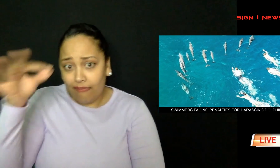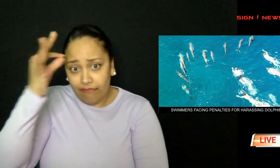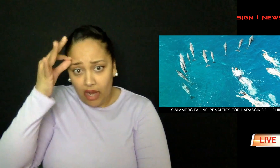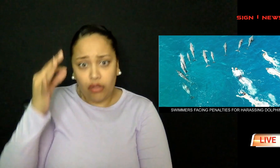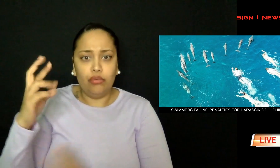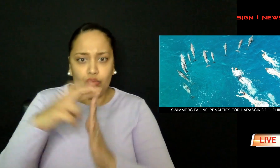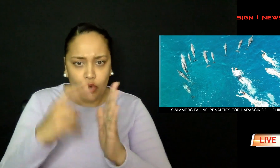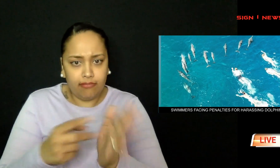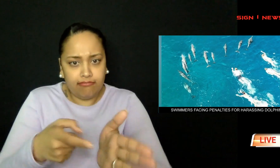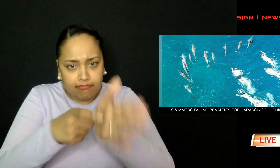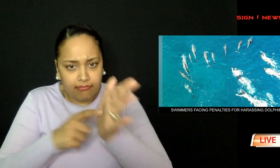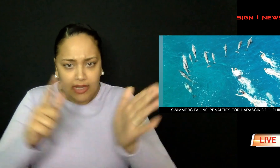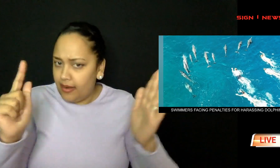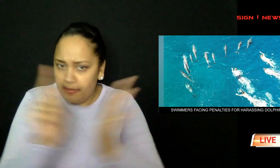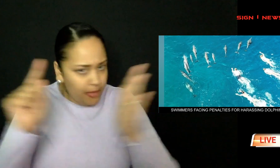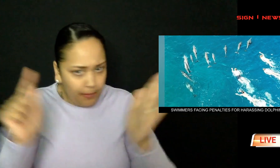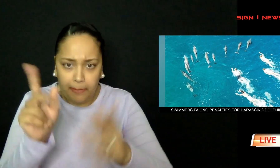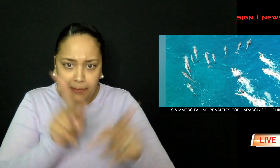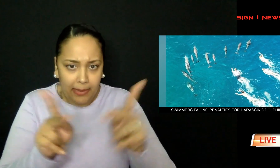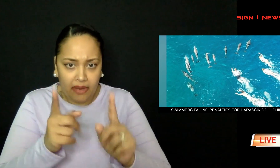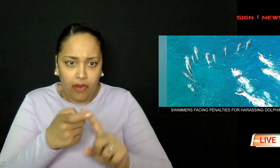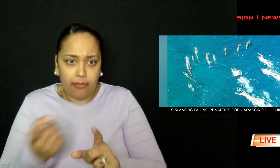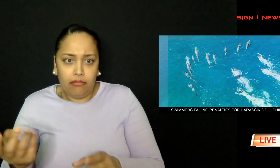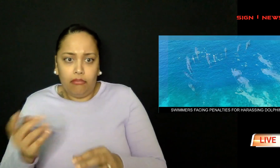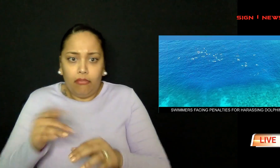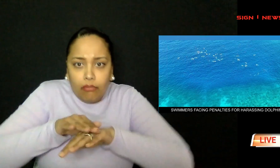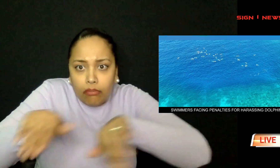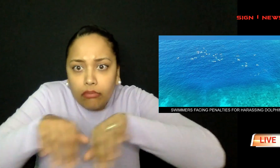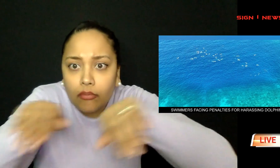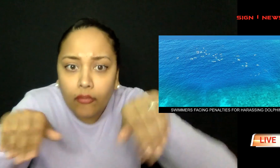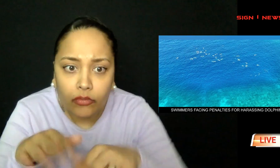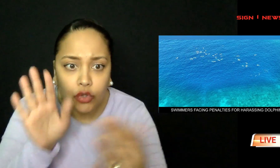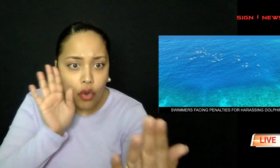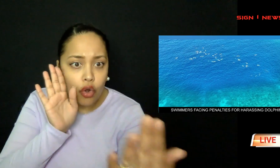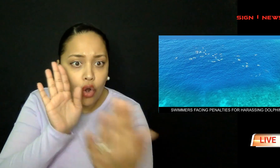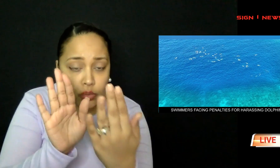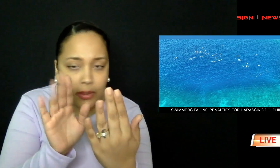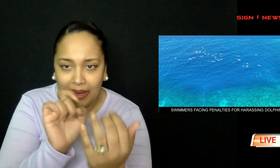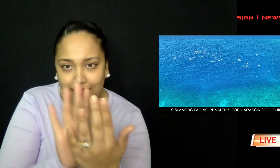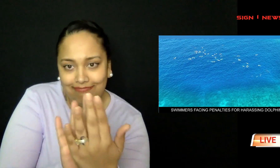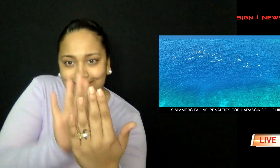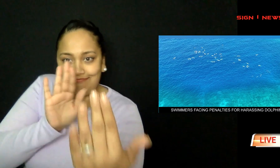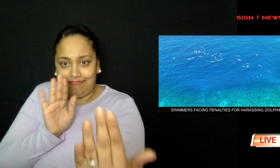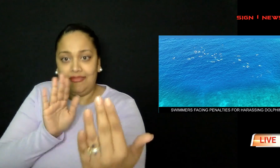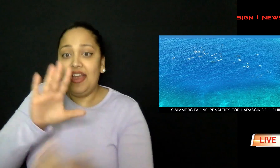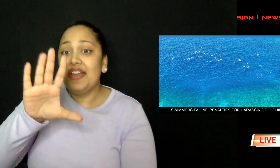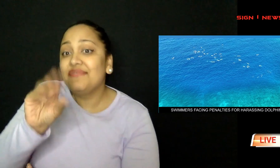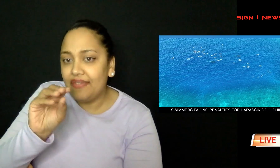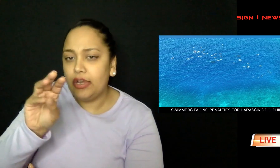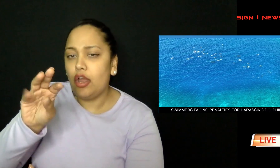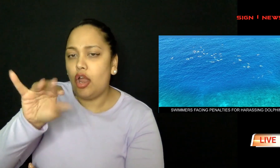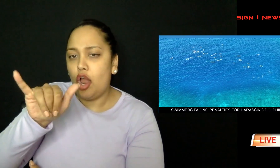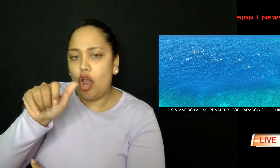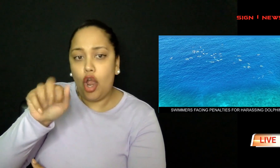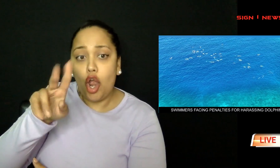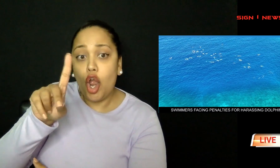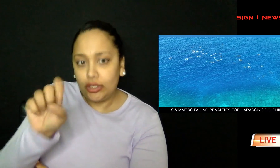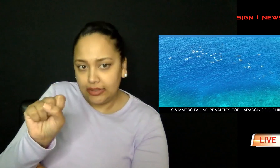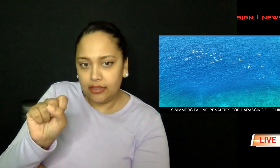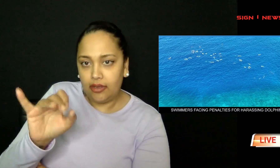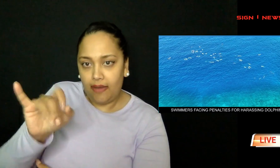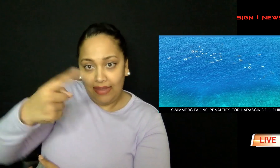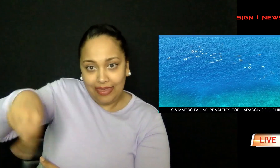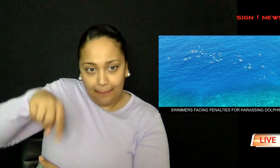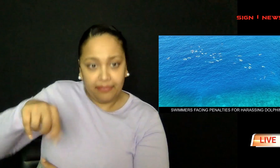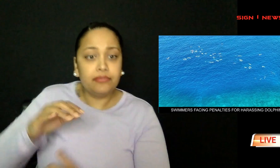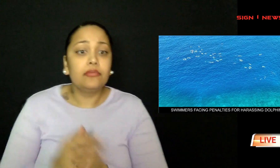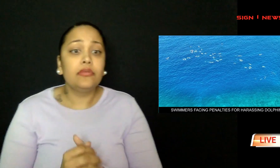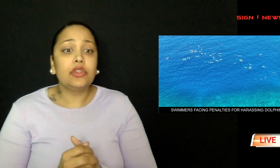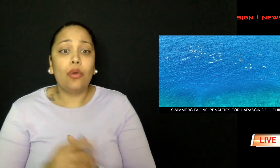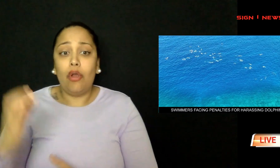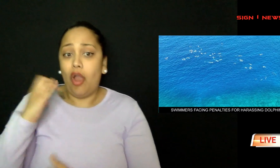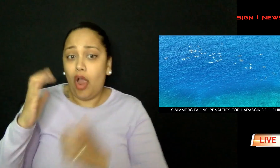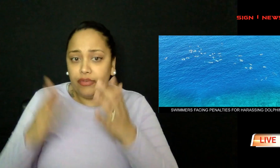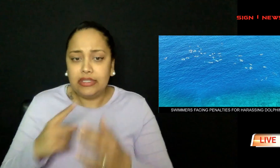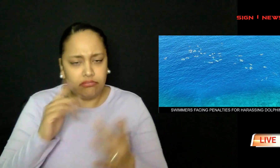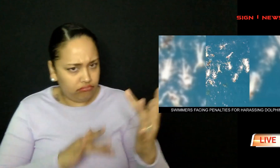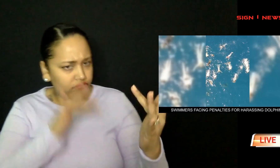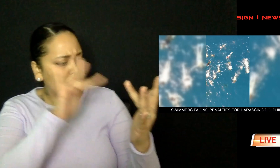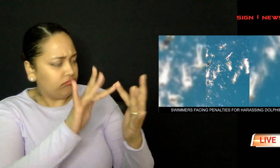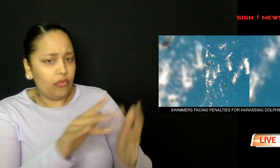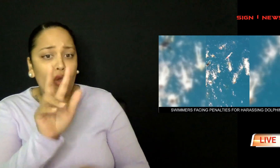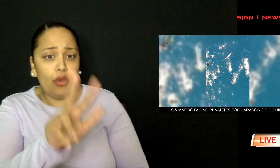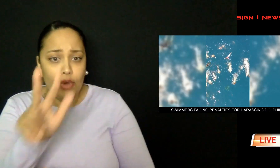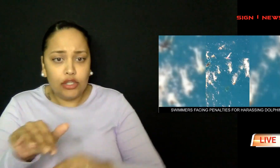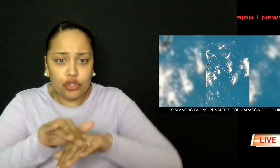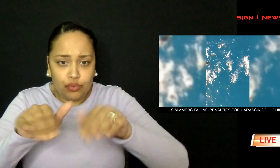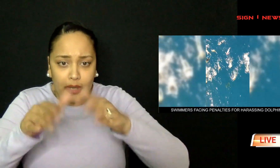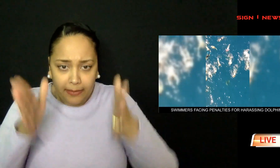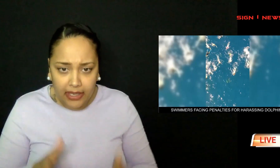day so a federal rule prohibits people from getting within 50 yards of them officers say